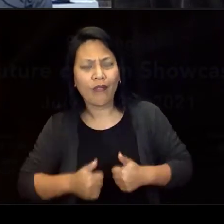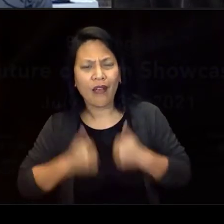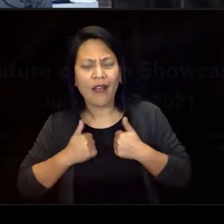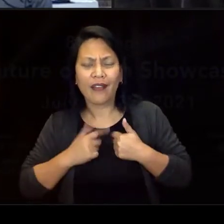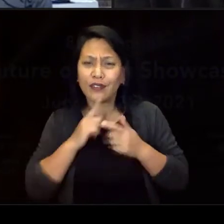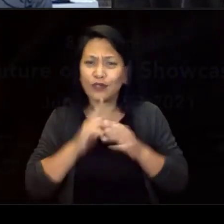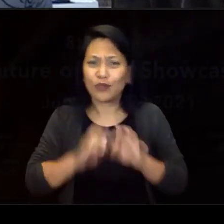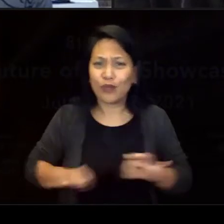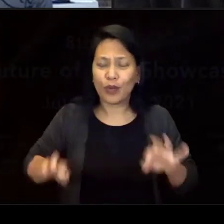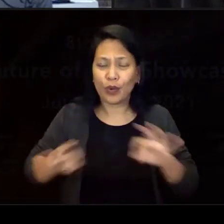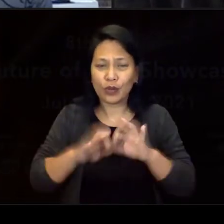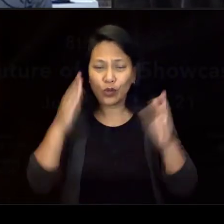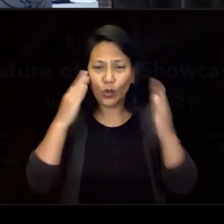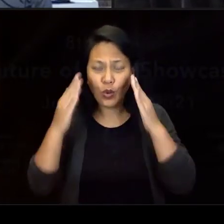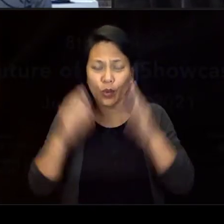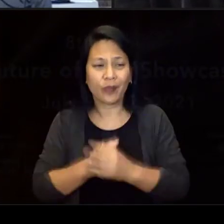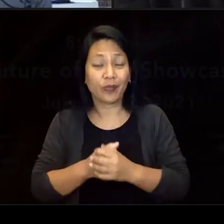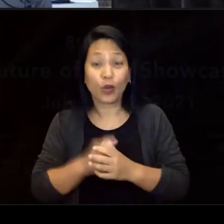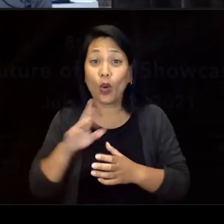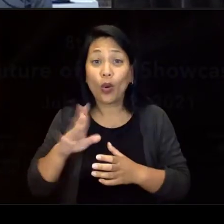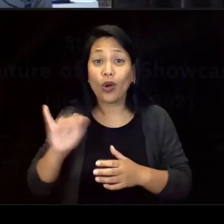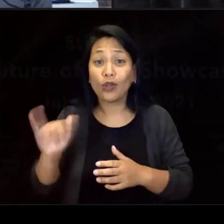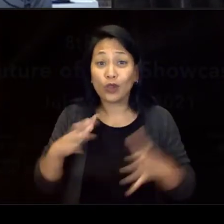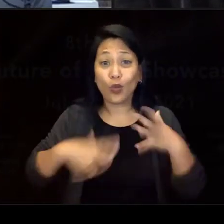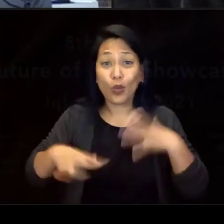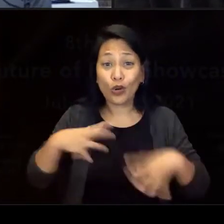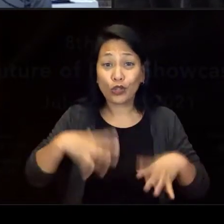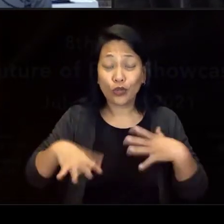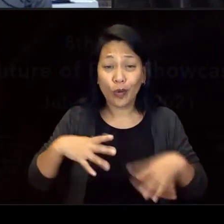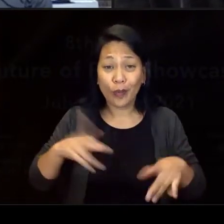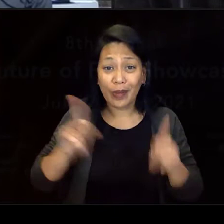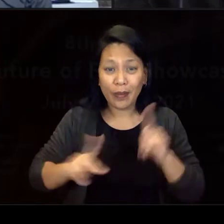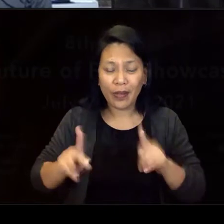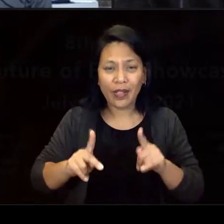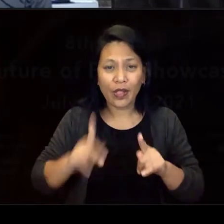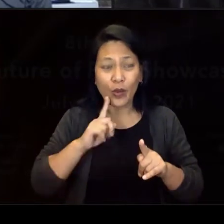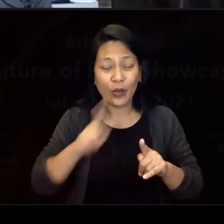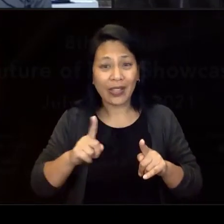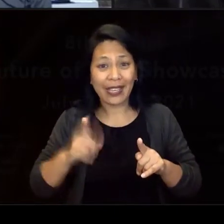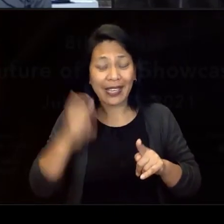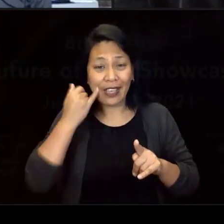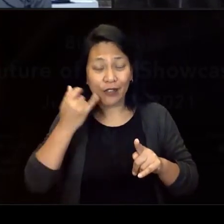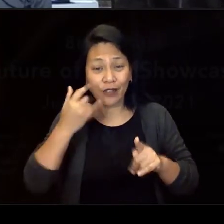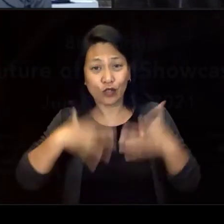And so, you know, you tend to take, or the wardrobe as well in those vulnerable moments of dressing, somebody, seeing